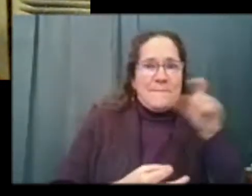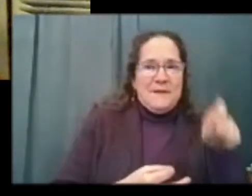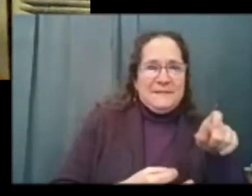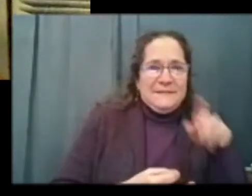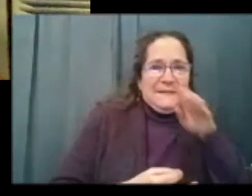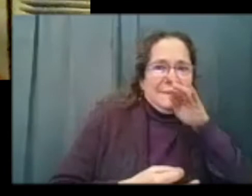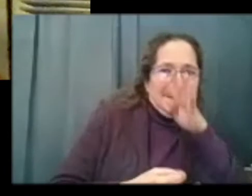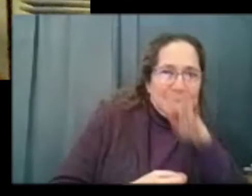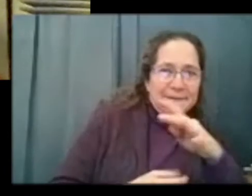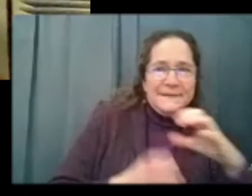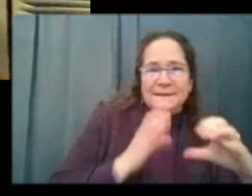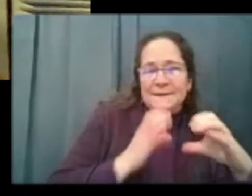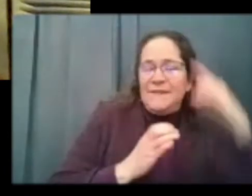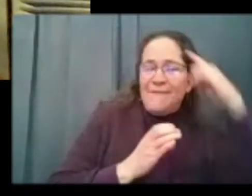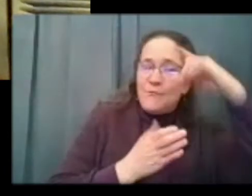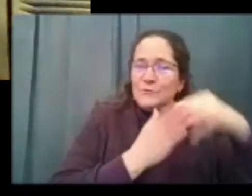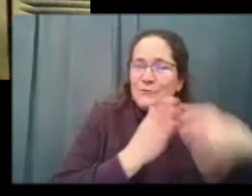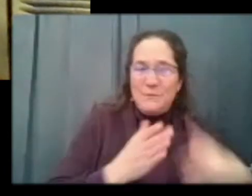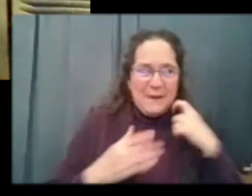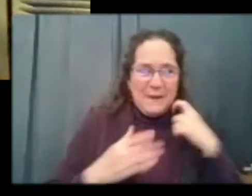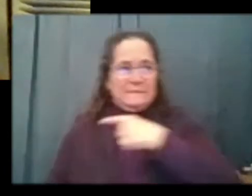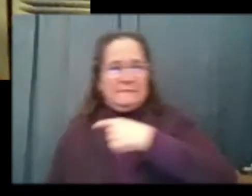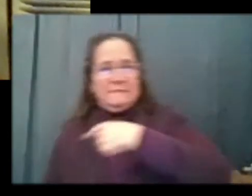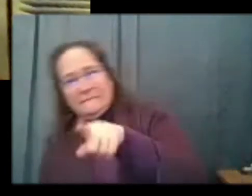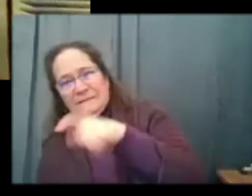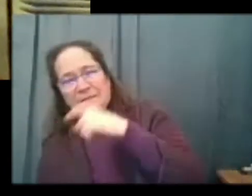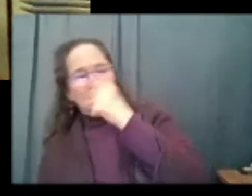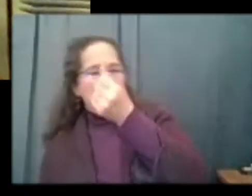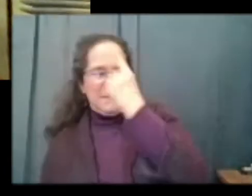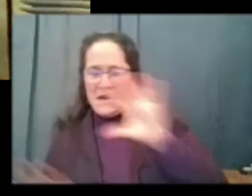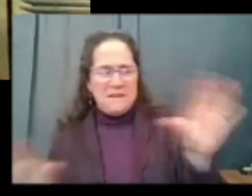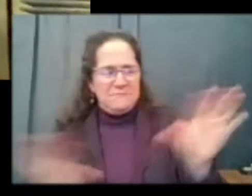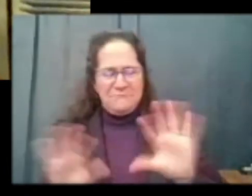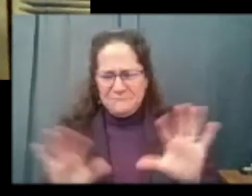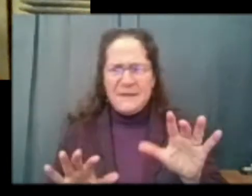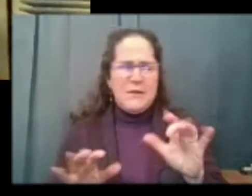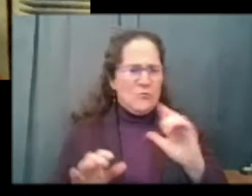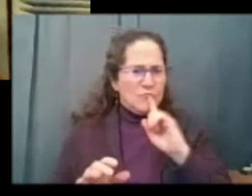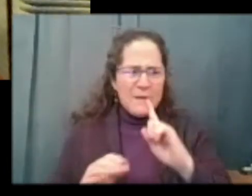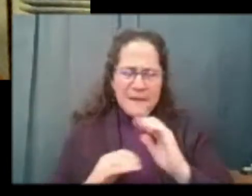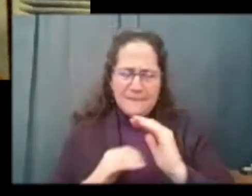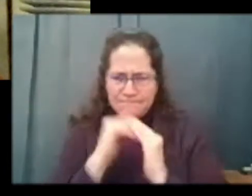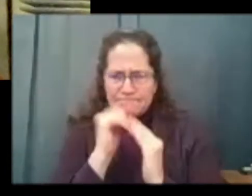when other people aren't understanding, we really need to work together to build all of those skills